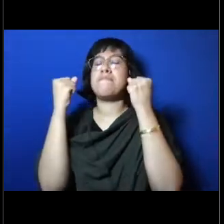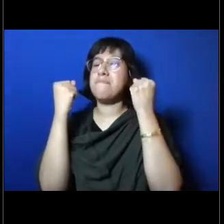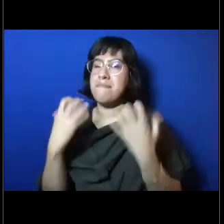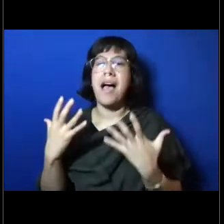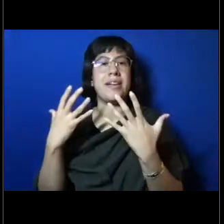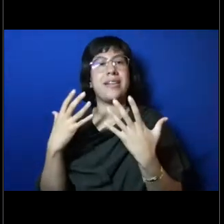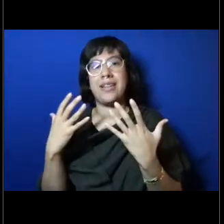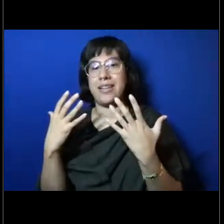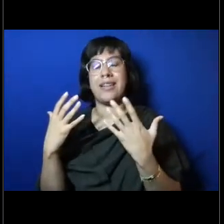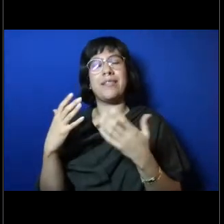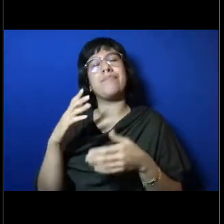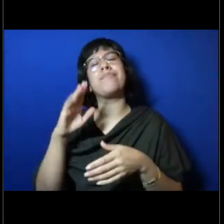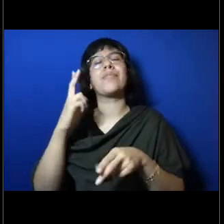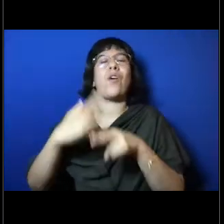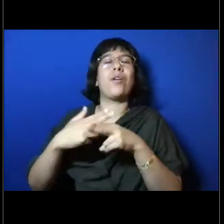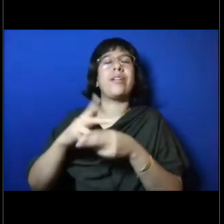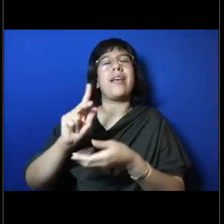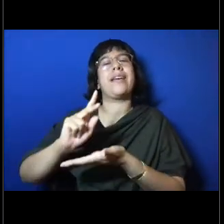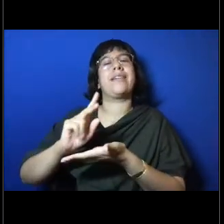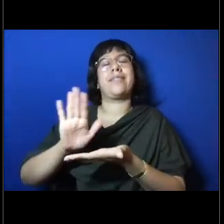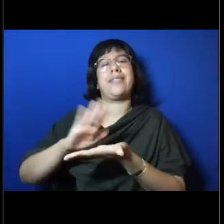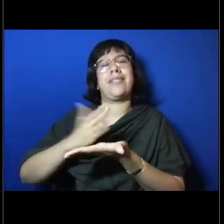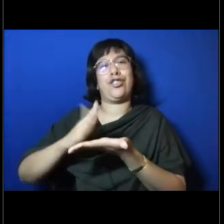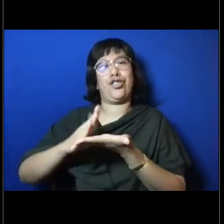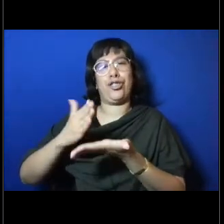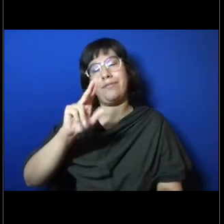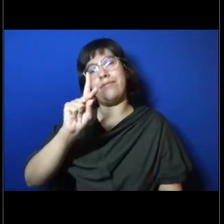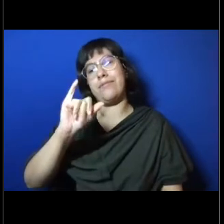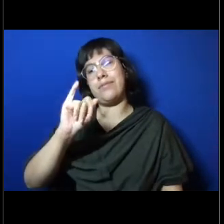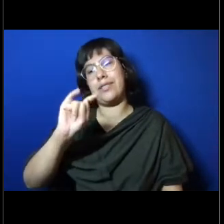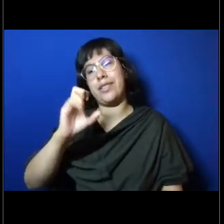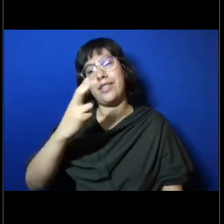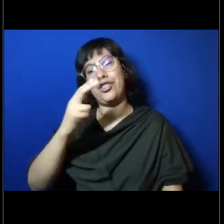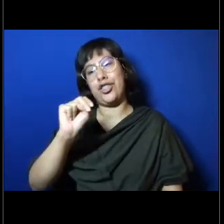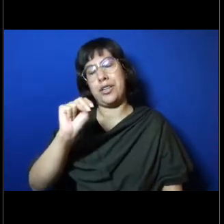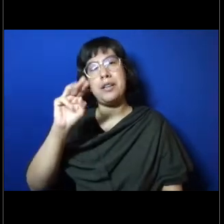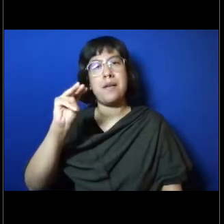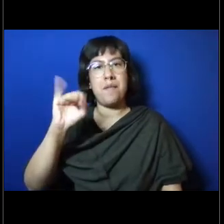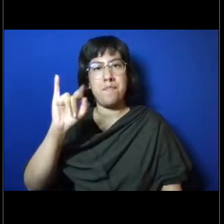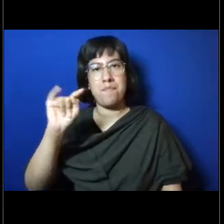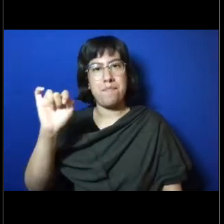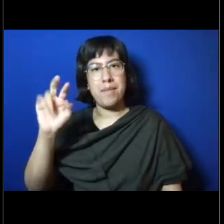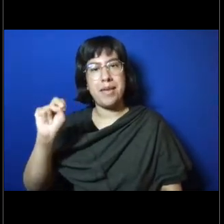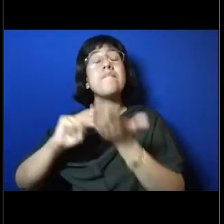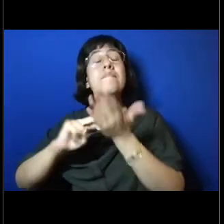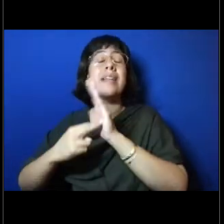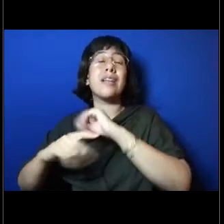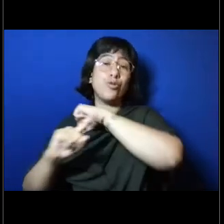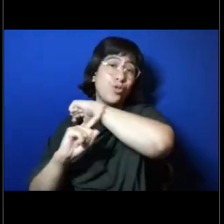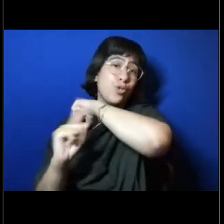Now, a kitchen midden or a midden is basically their trash pile. So they have a town or are they have a little village,